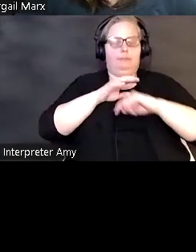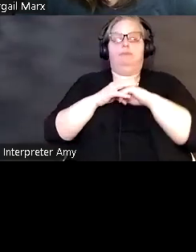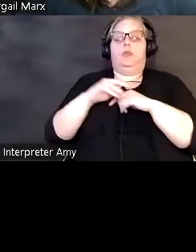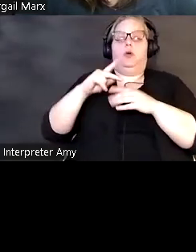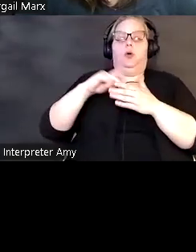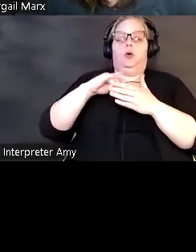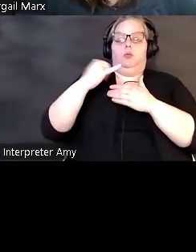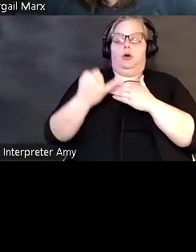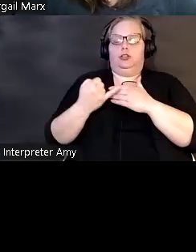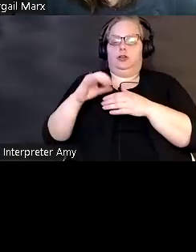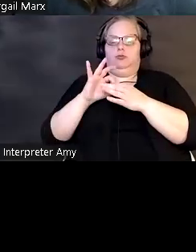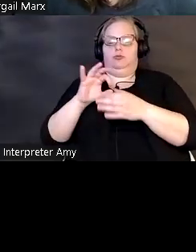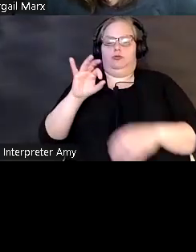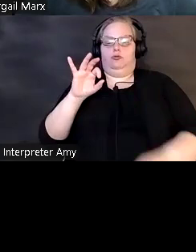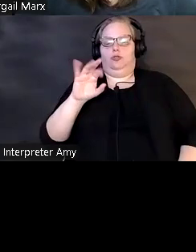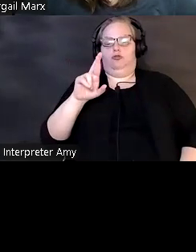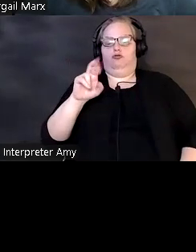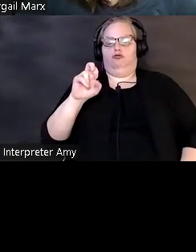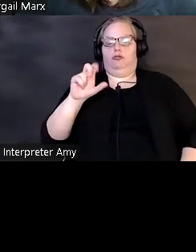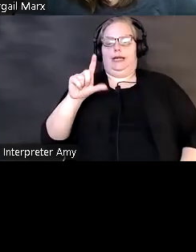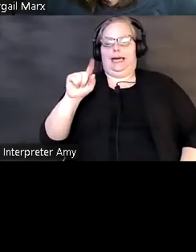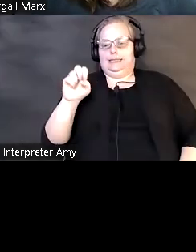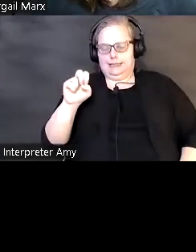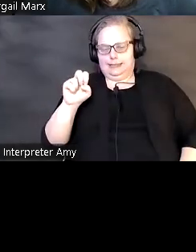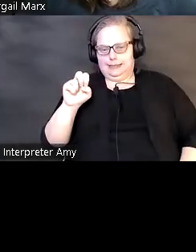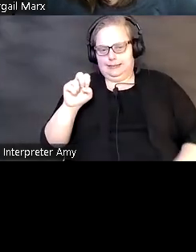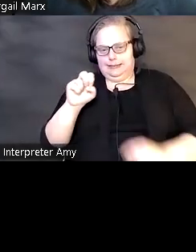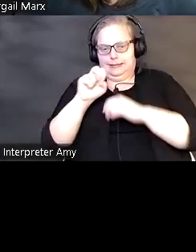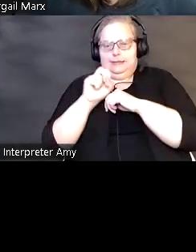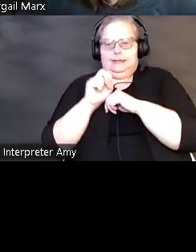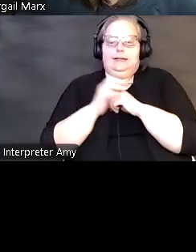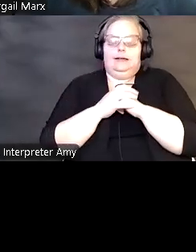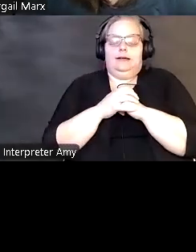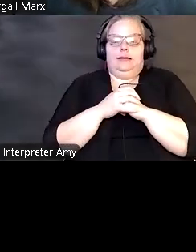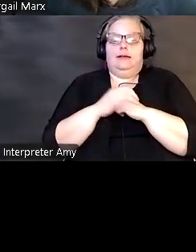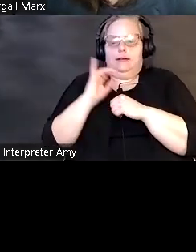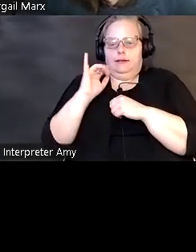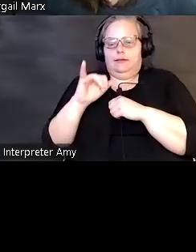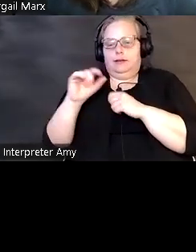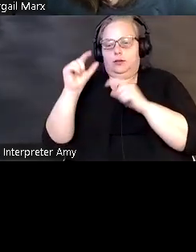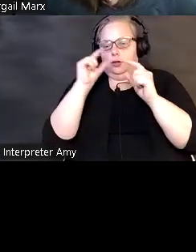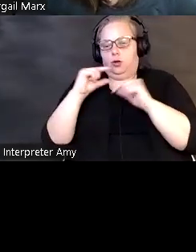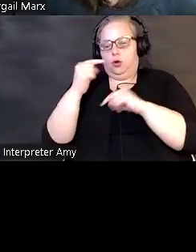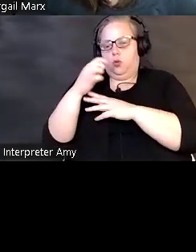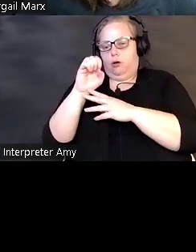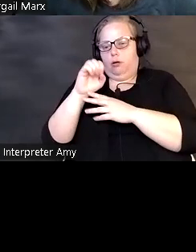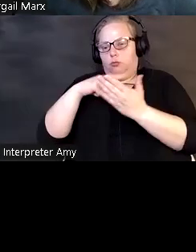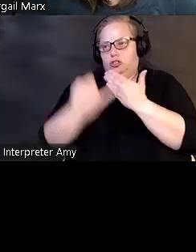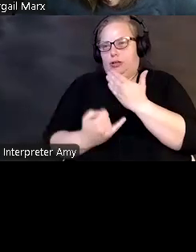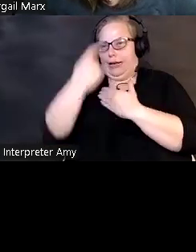not familiar, Project Relate is -- it's a Google project that I think is still kind of in beta,